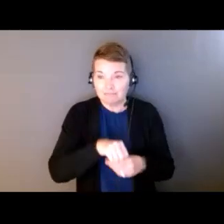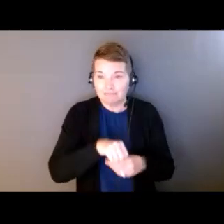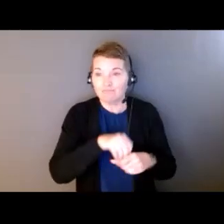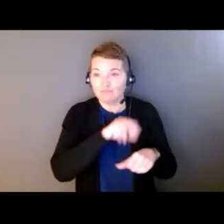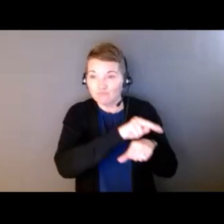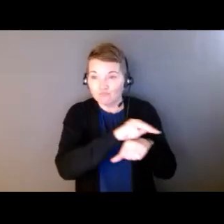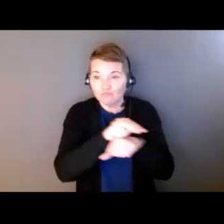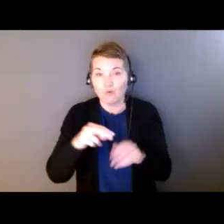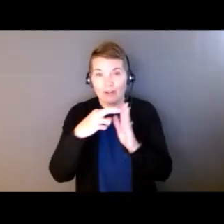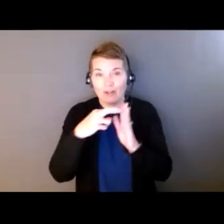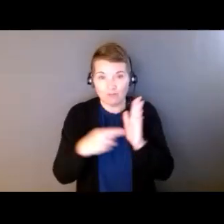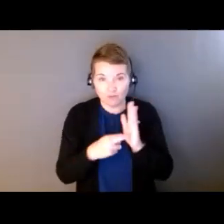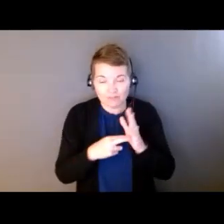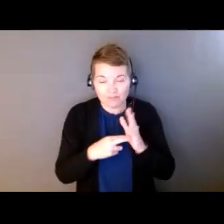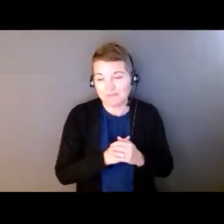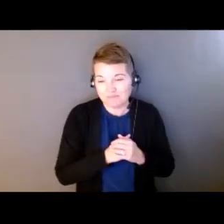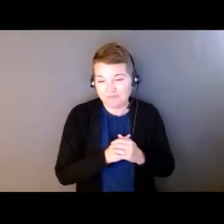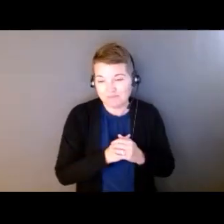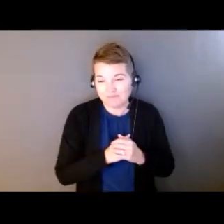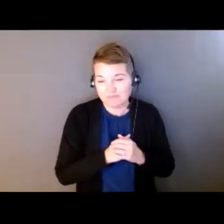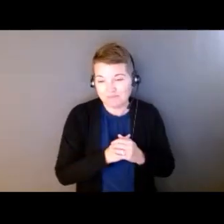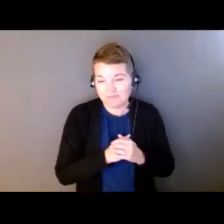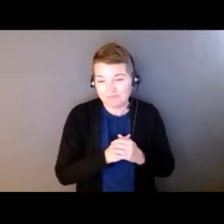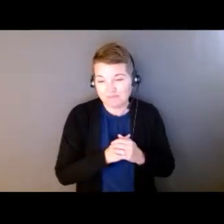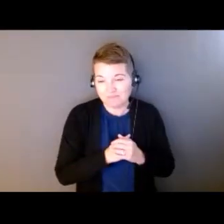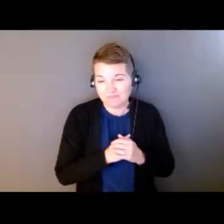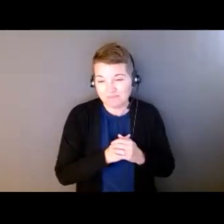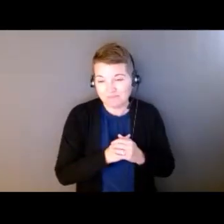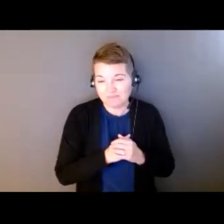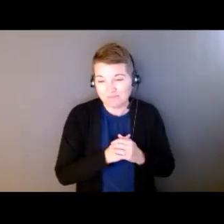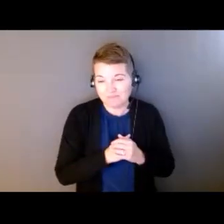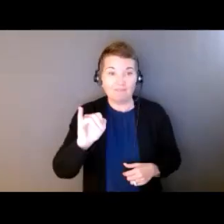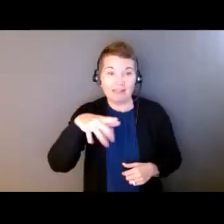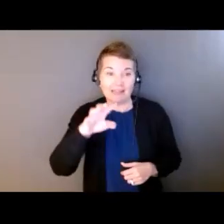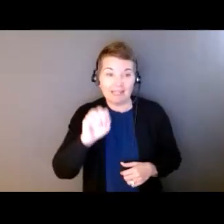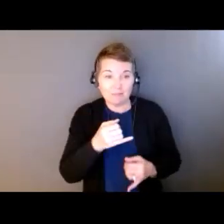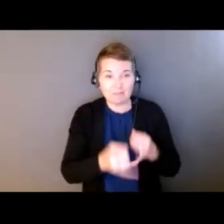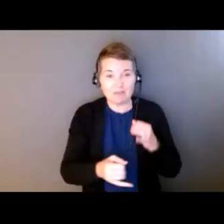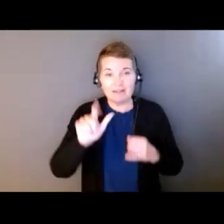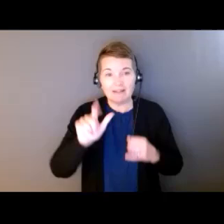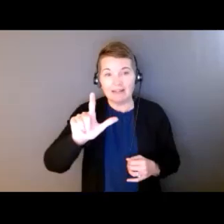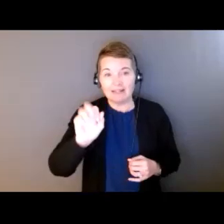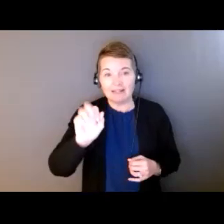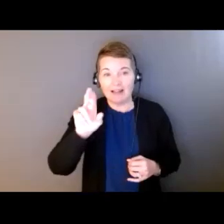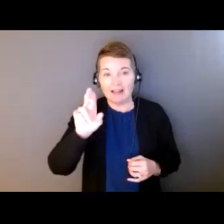Hello, everybody. My name is Philippe Lafrenière. I am a program officer as well here at Canada Council for the Arts.